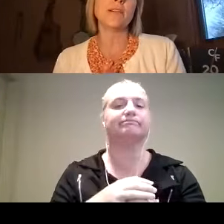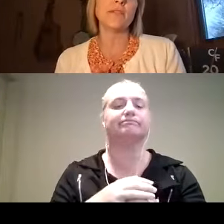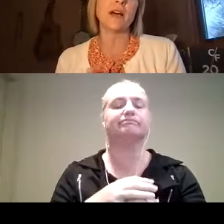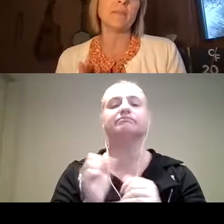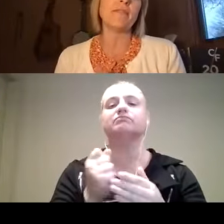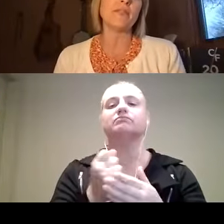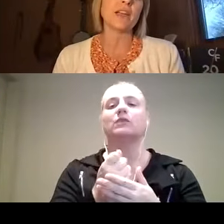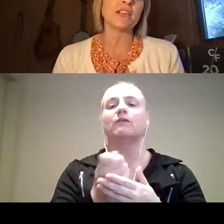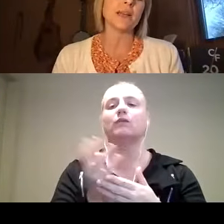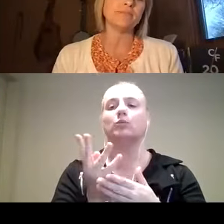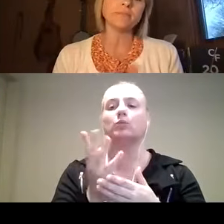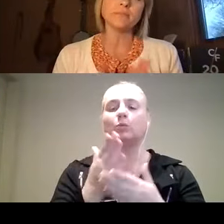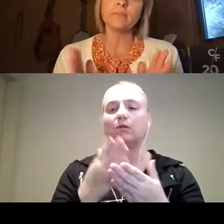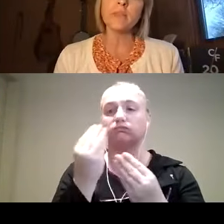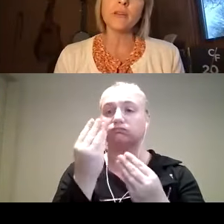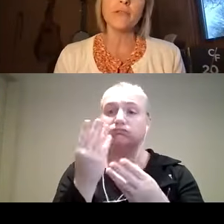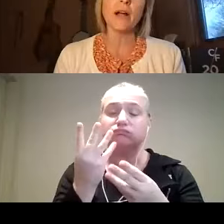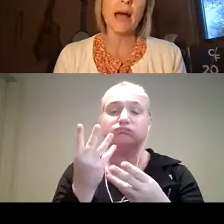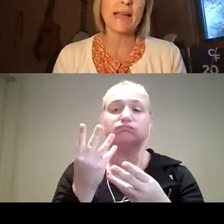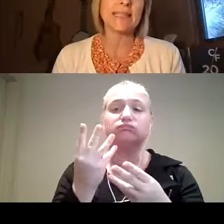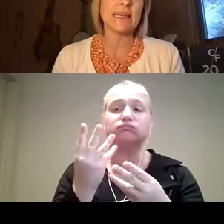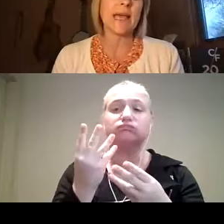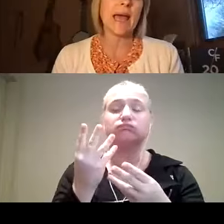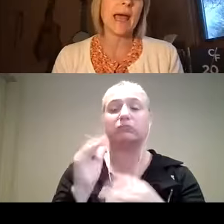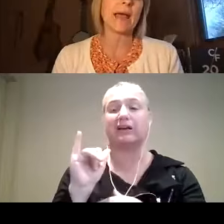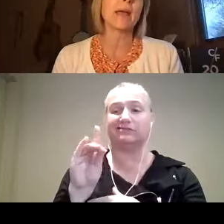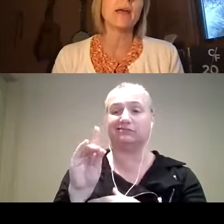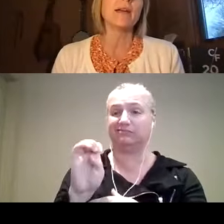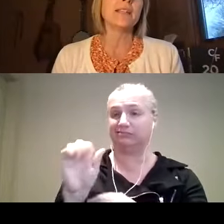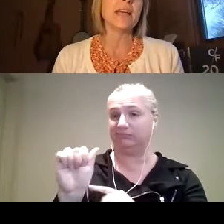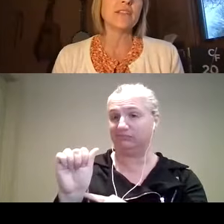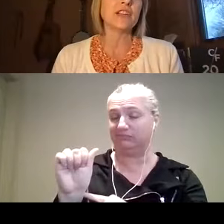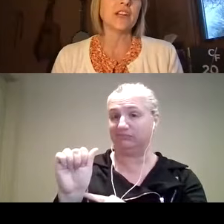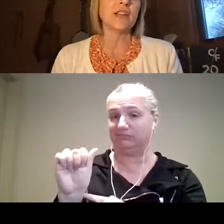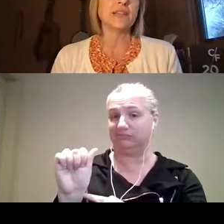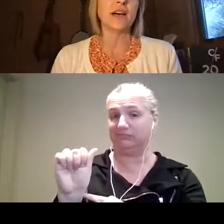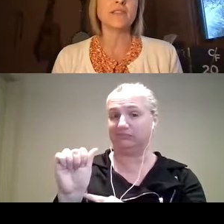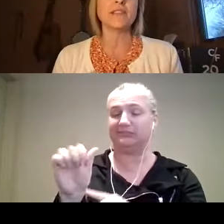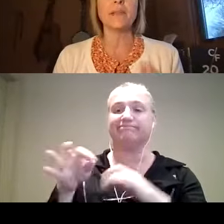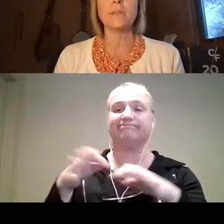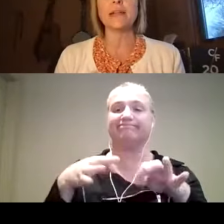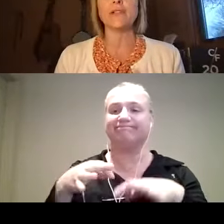of information from IDEA. The definitions of some of the mental